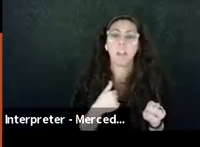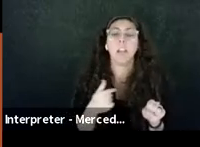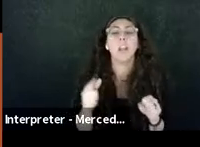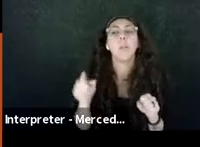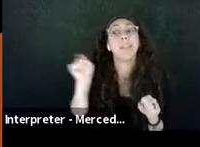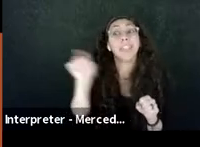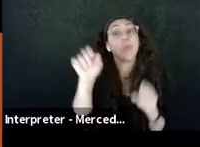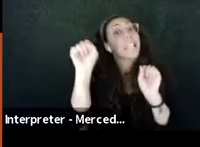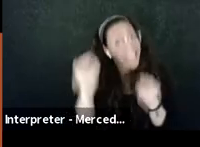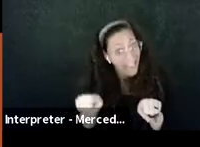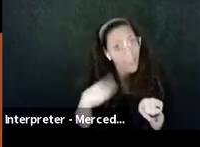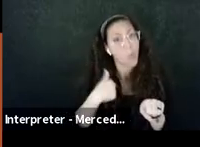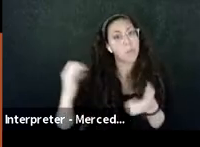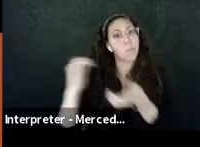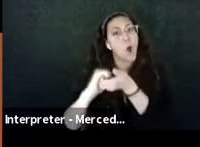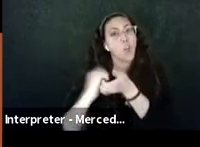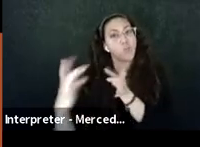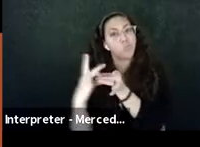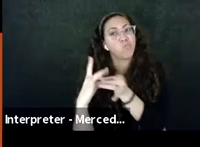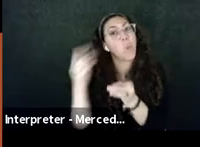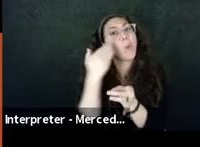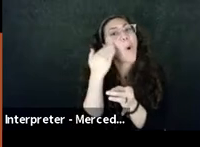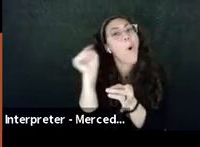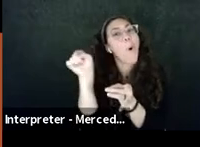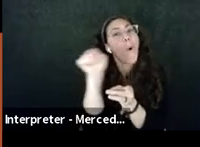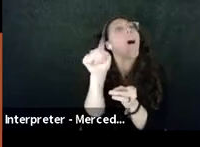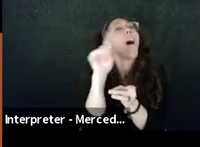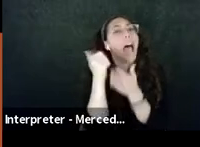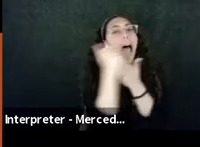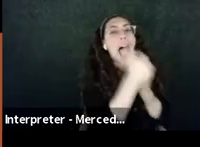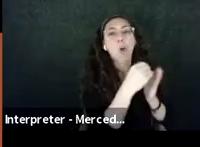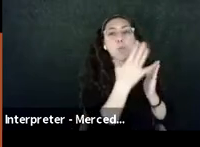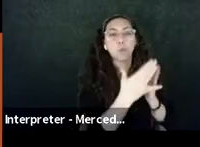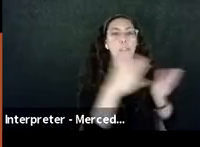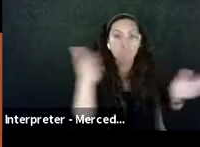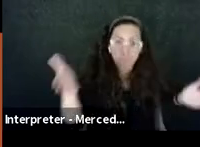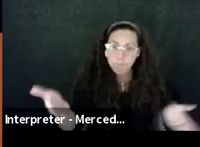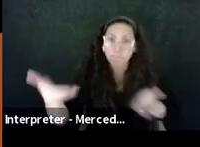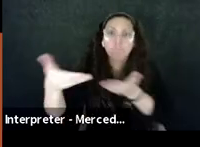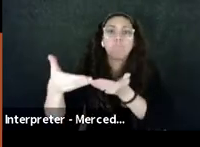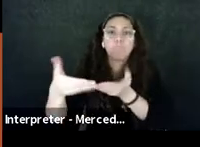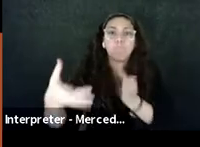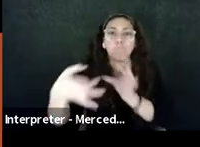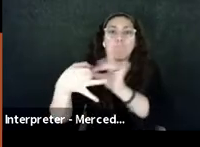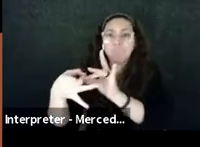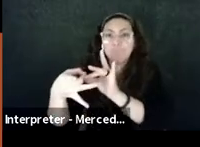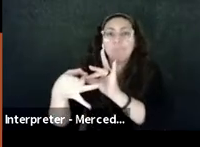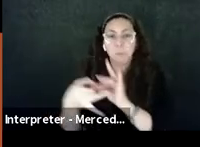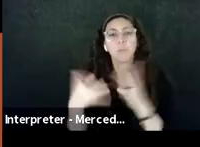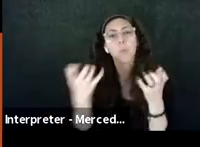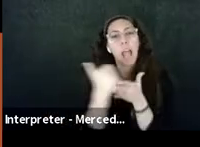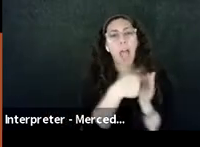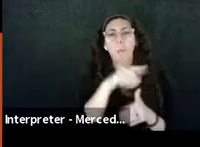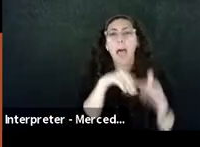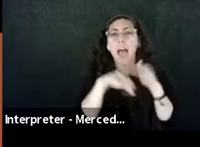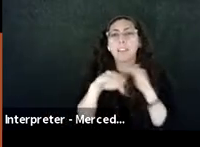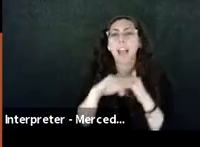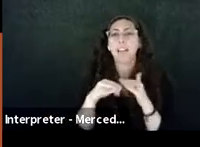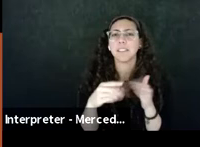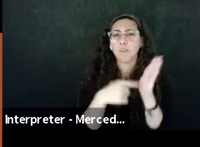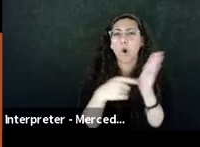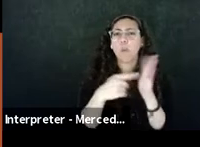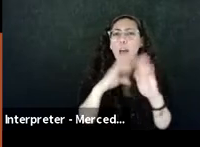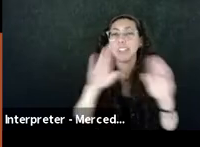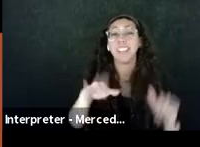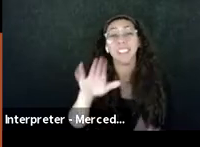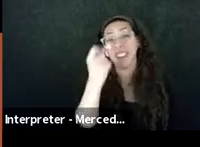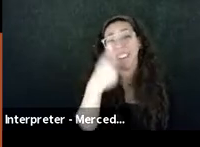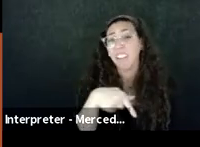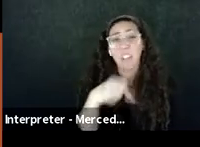Natalie Chavez: So that will also be about the strategic planning of partnerships with private sector developers to increase access for students to affordable housing. There just aren't very many apartments available in the Fresno area.